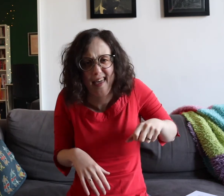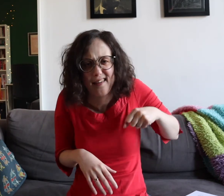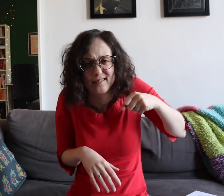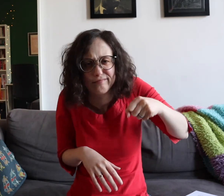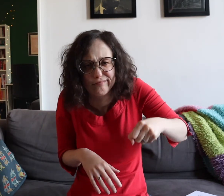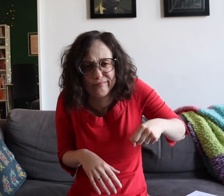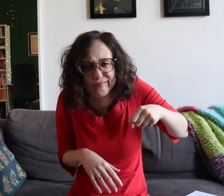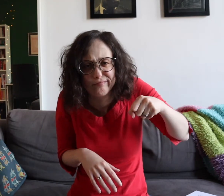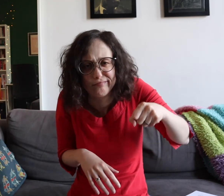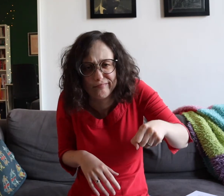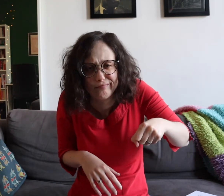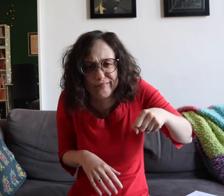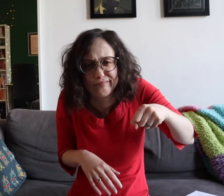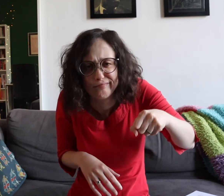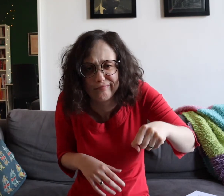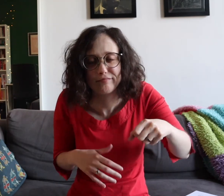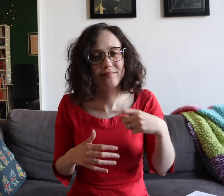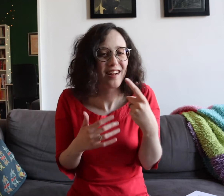and used a cane to get by.